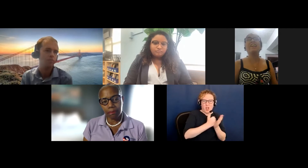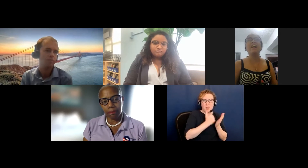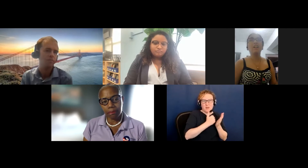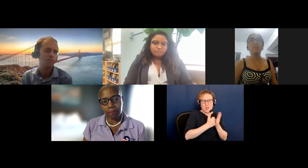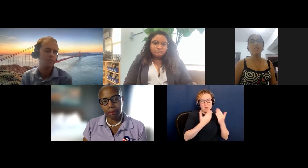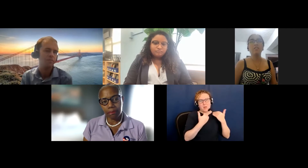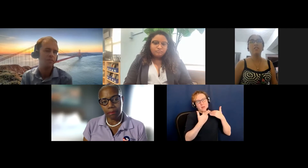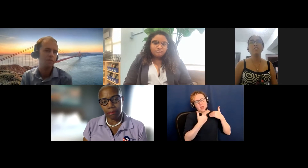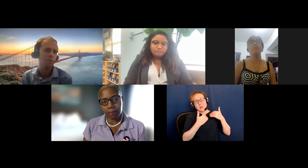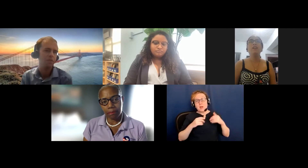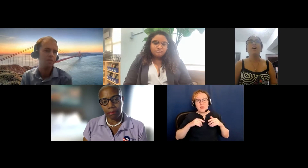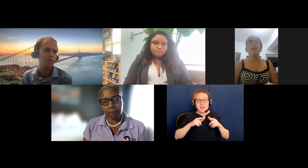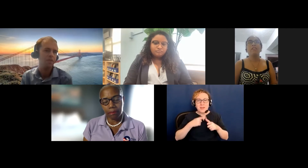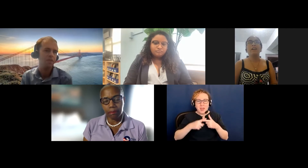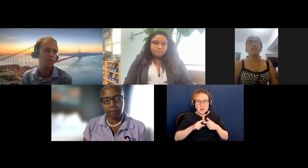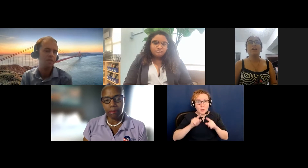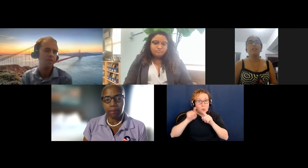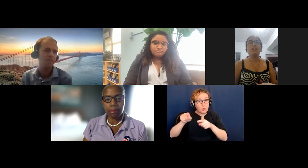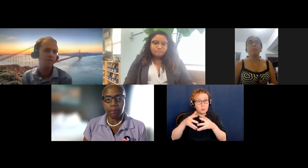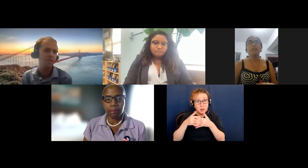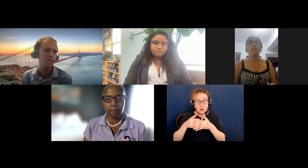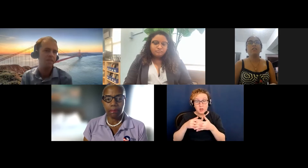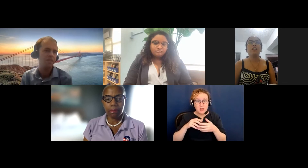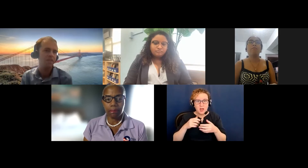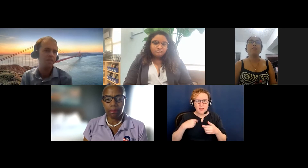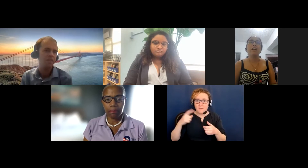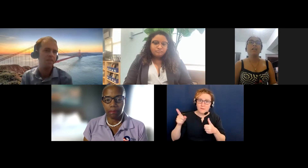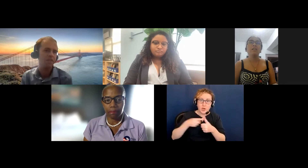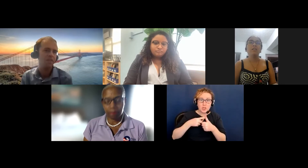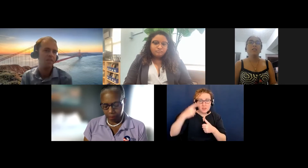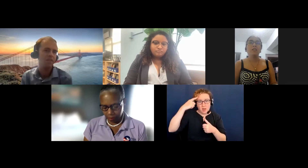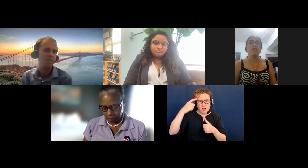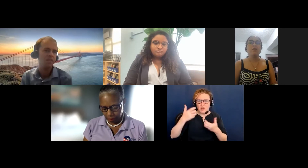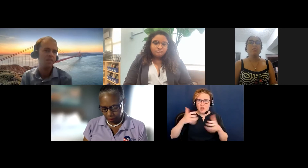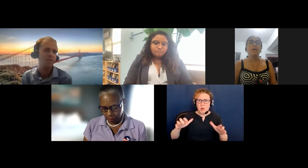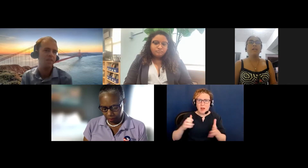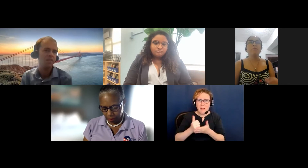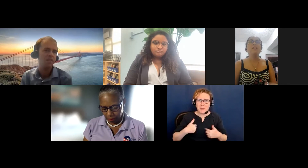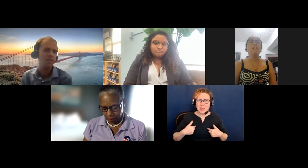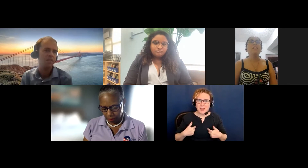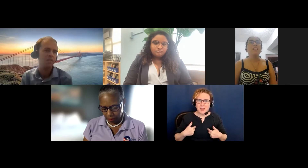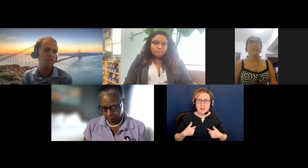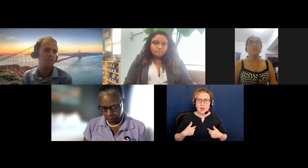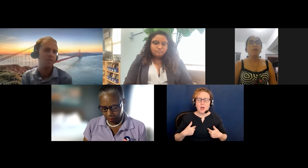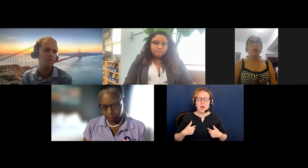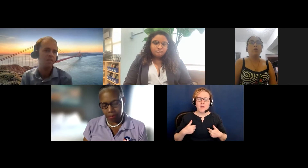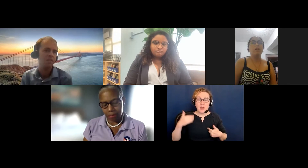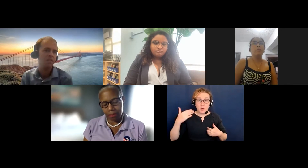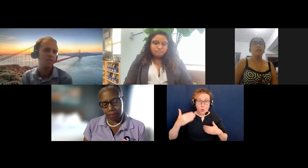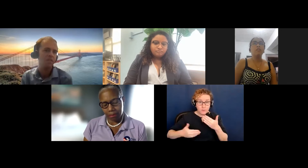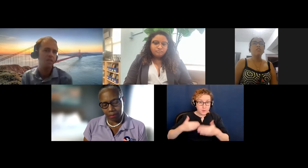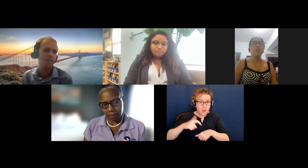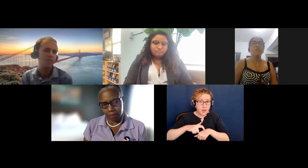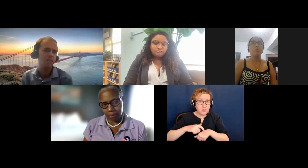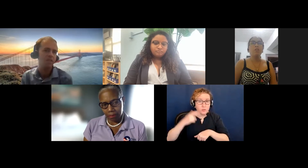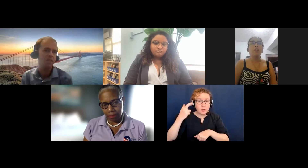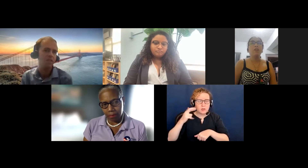I then understood that they respected my abilities and my own independence. They were going to help